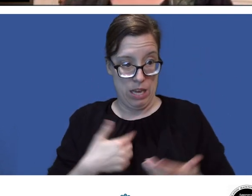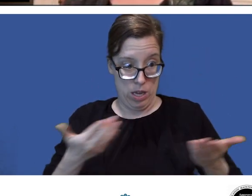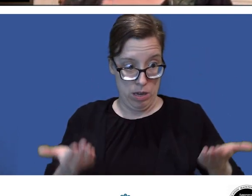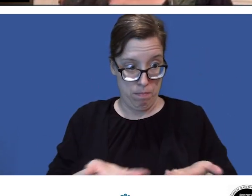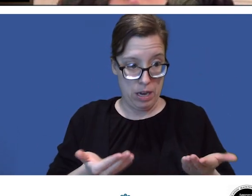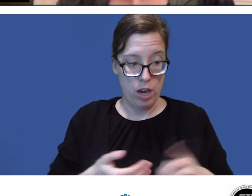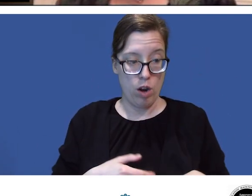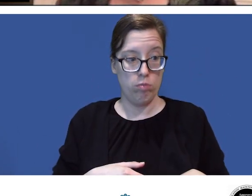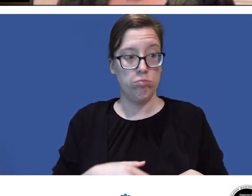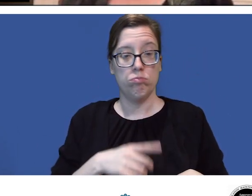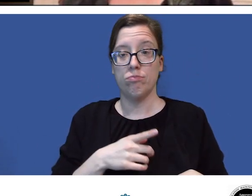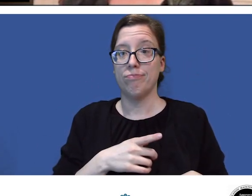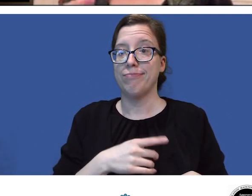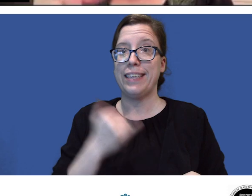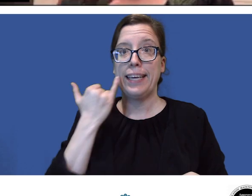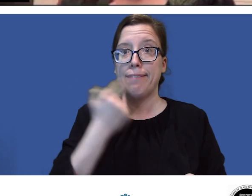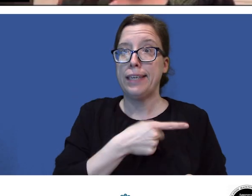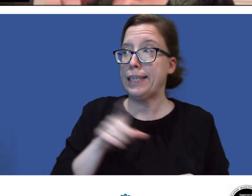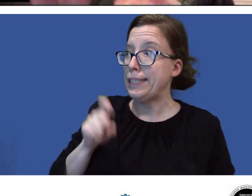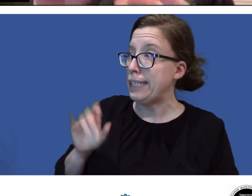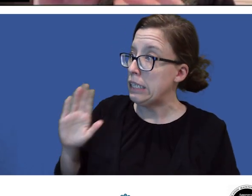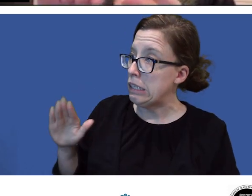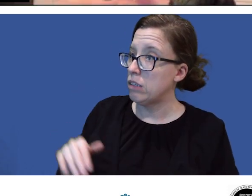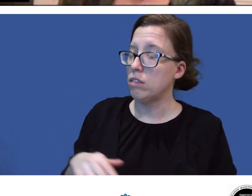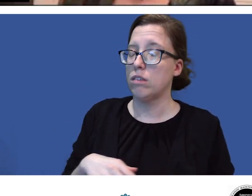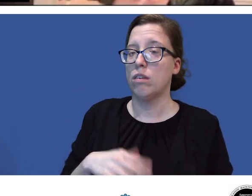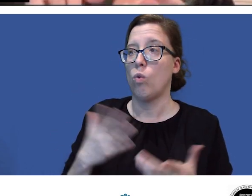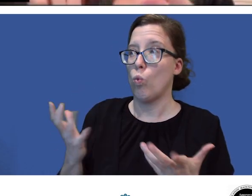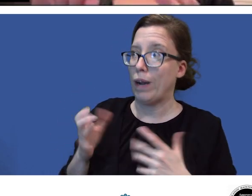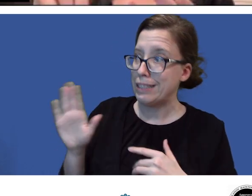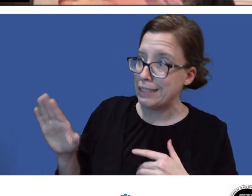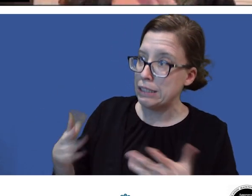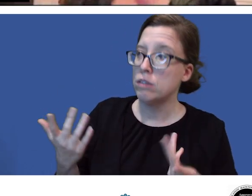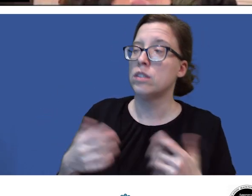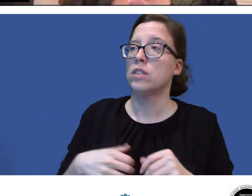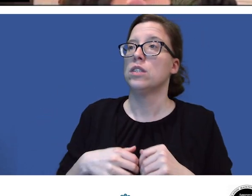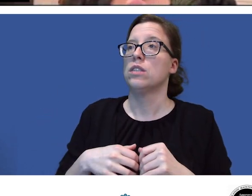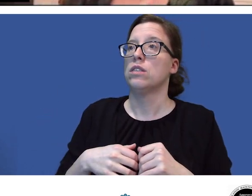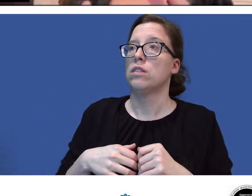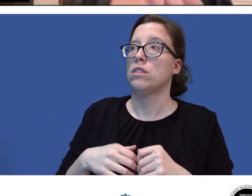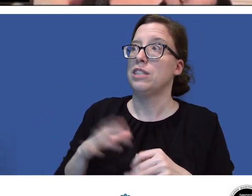But you're there in case he needs you, wants you, you're available to help.